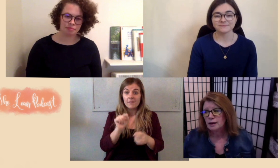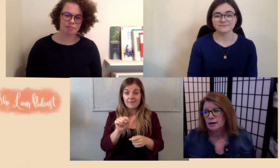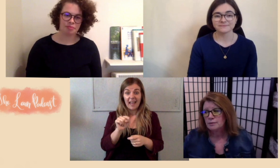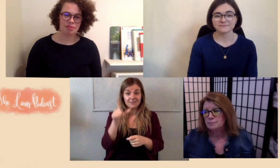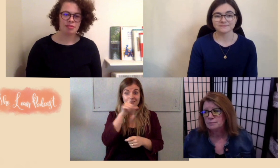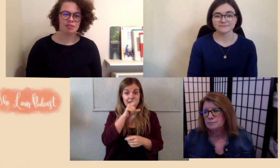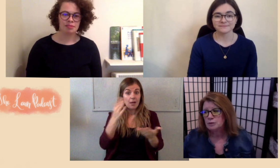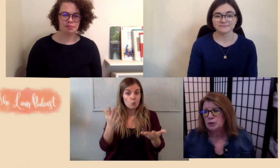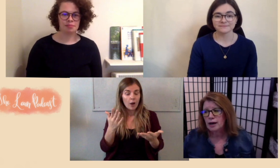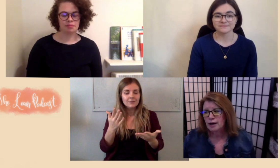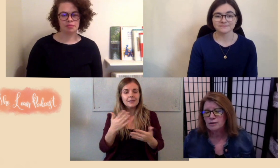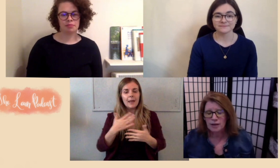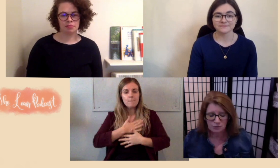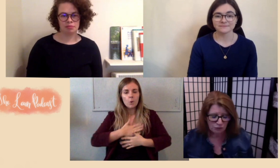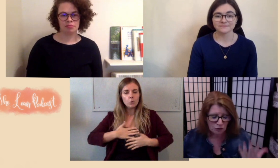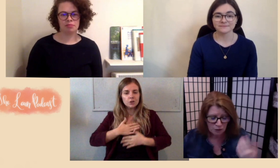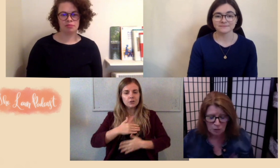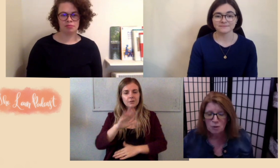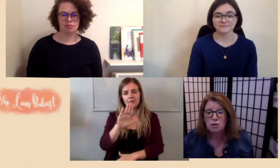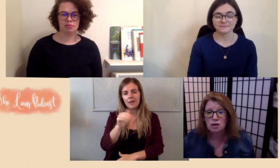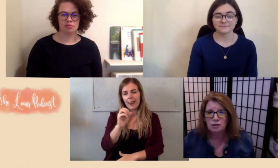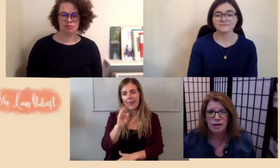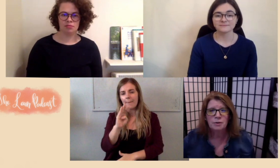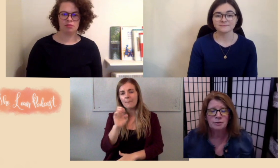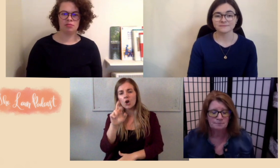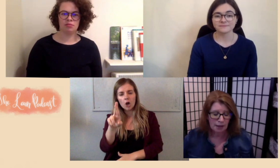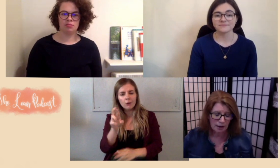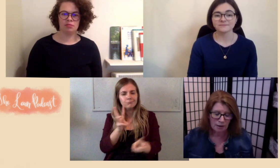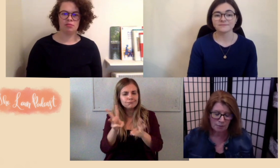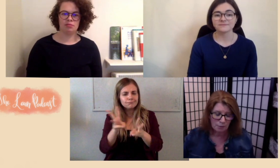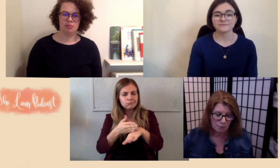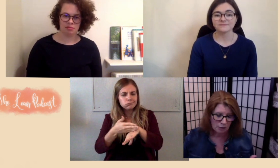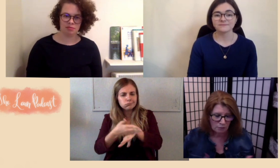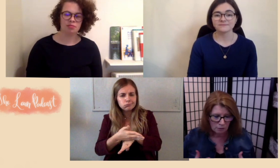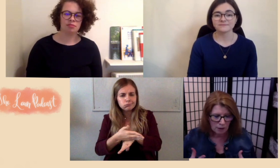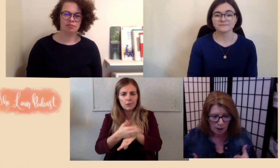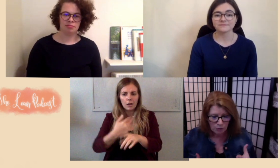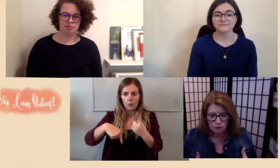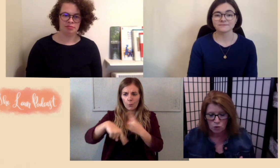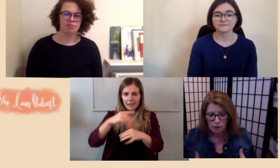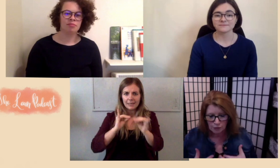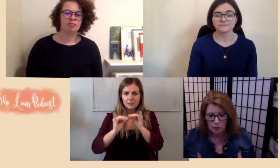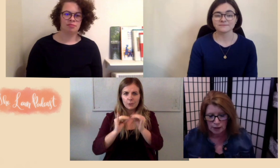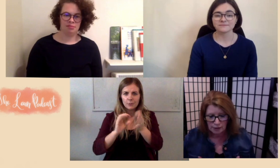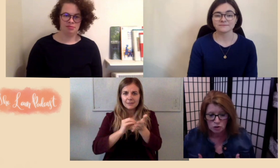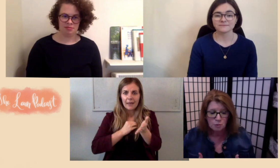the amount of work that we as interpreters have to do in our normal face-to-face work,